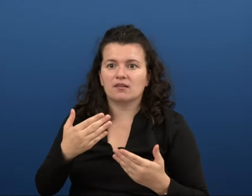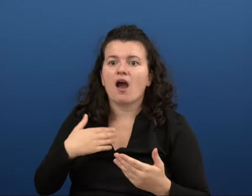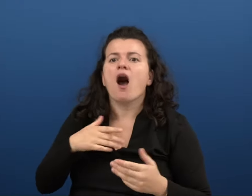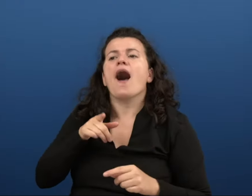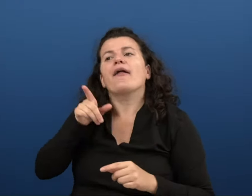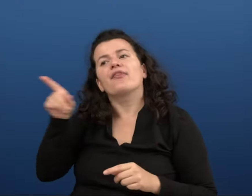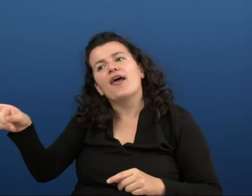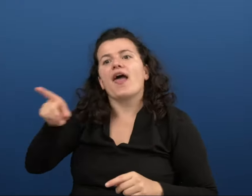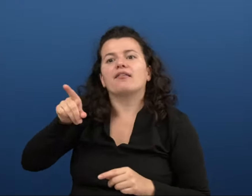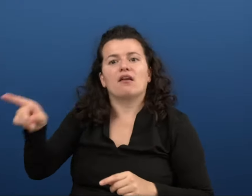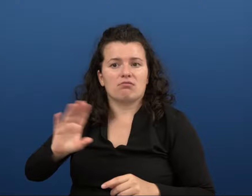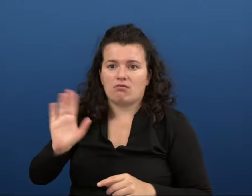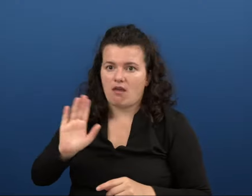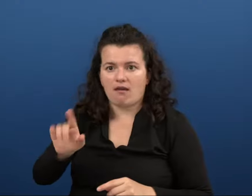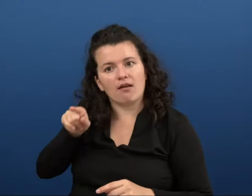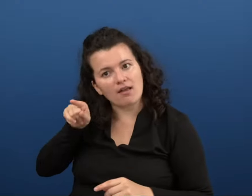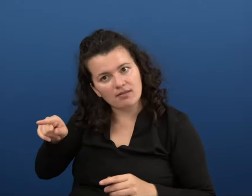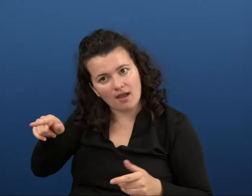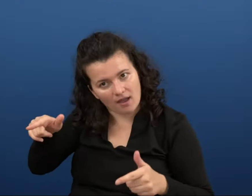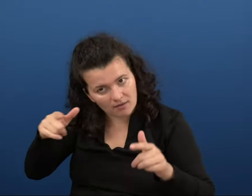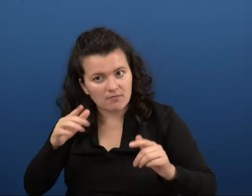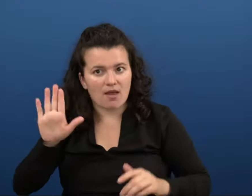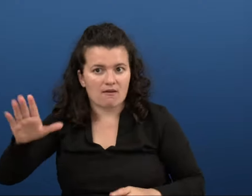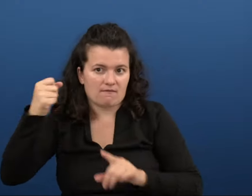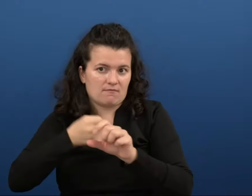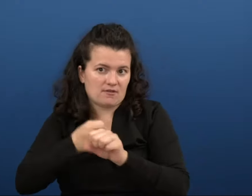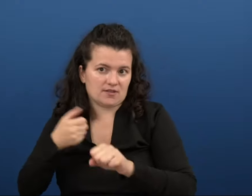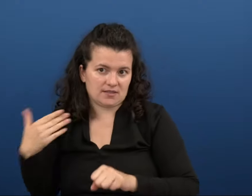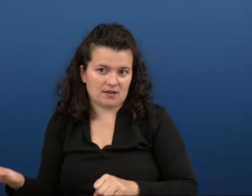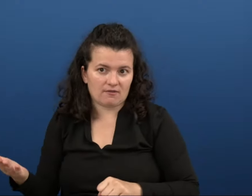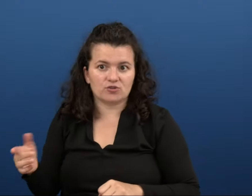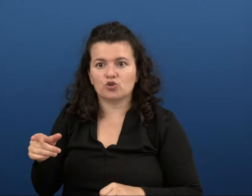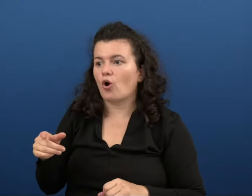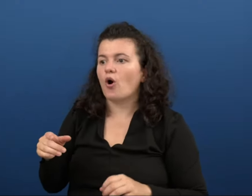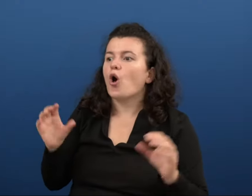go through. 16:32:38 So in terms of being part and parcel